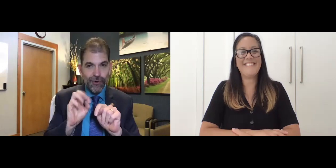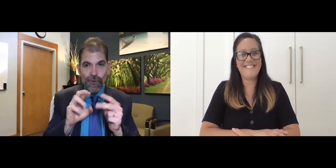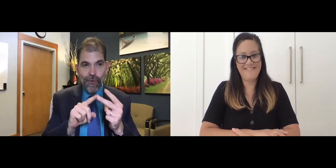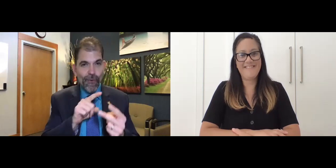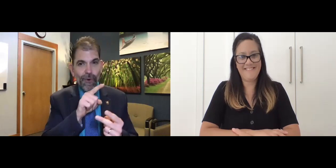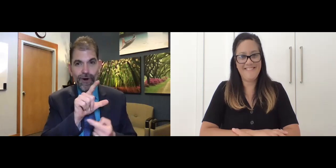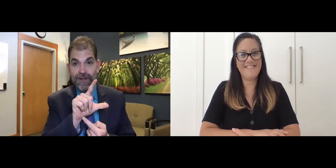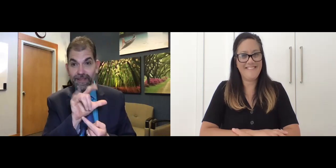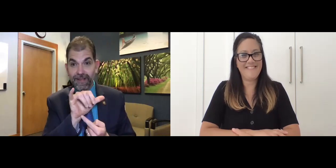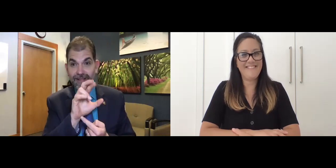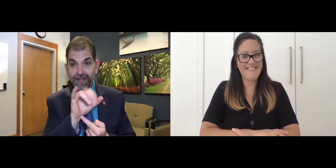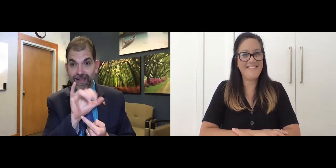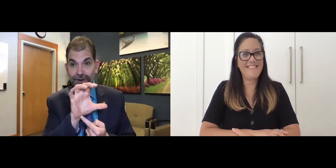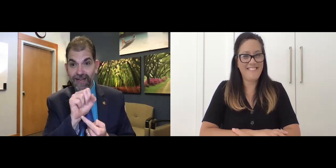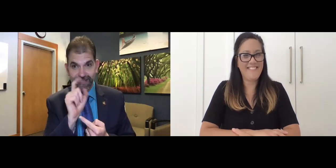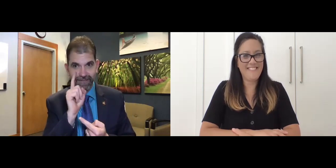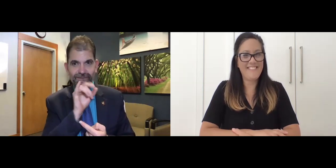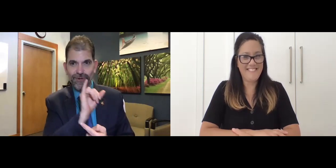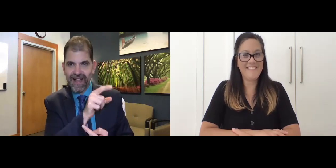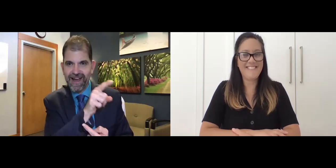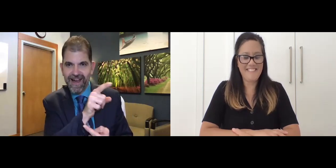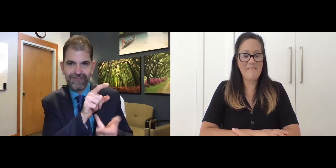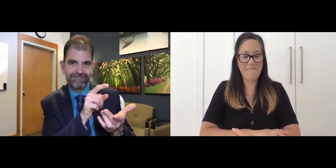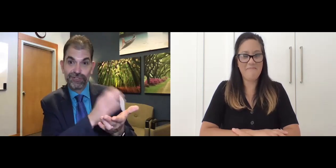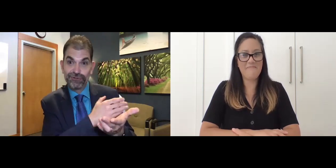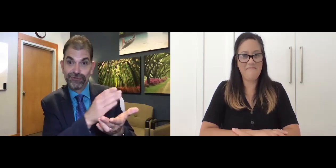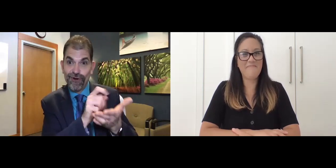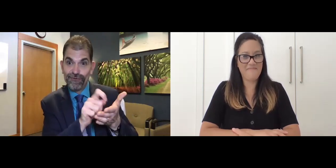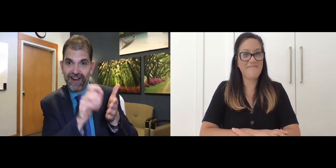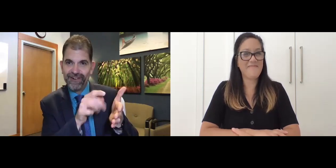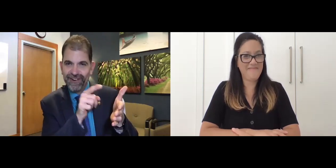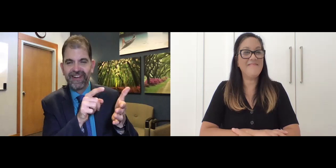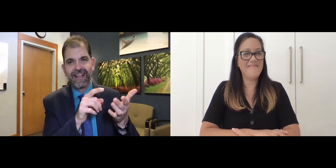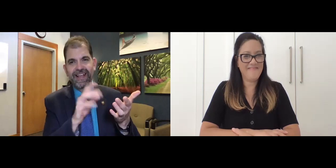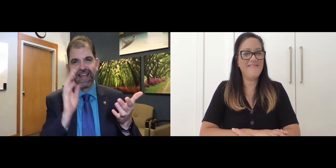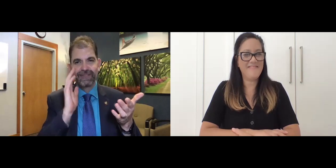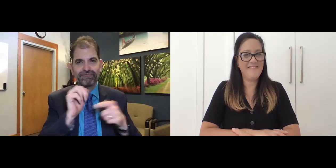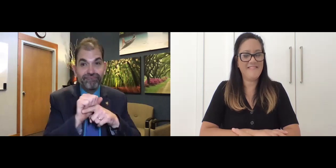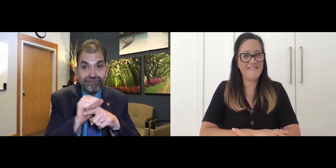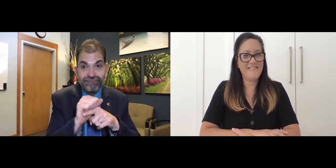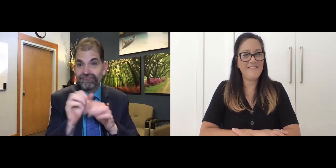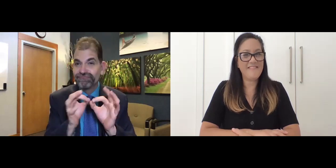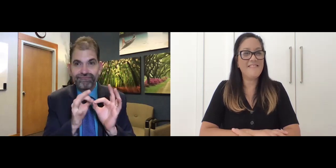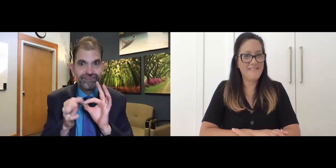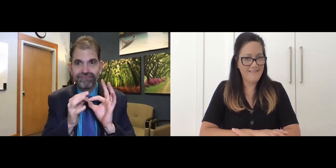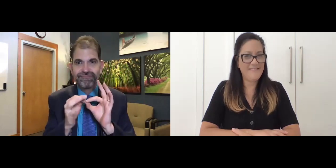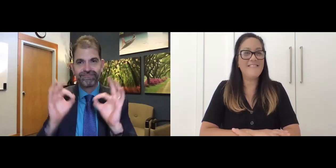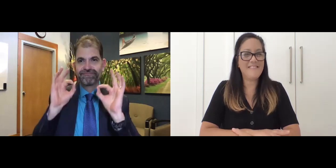You have to get the transcript in advance and the transcript of those tests are very hard to come by